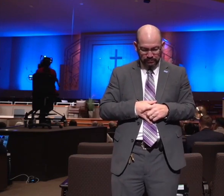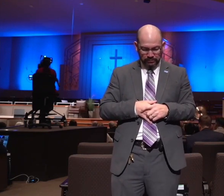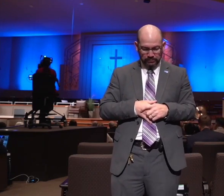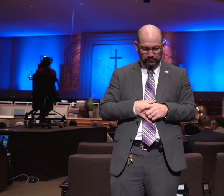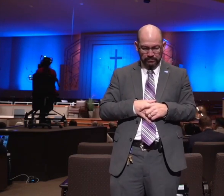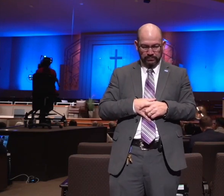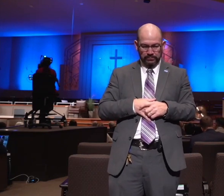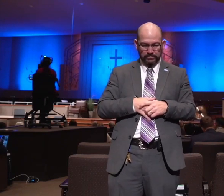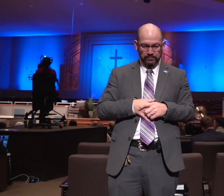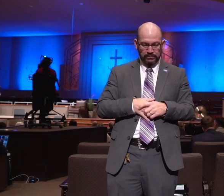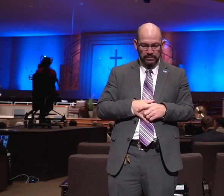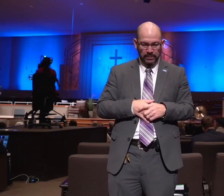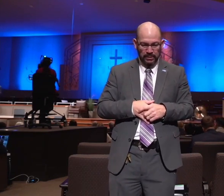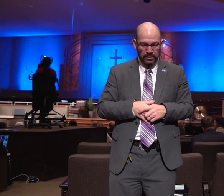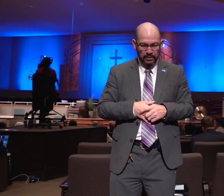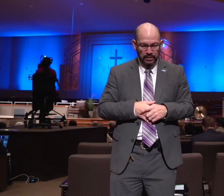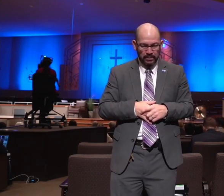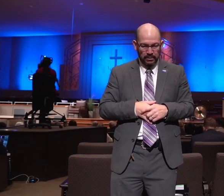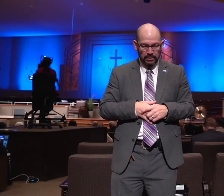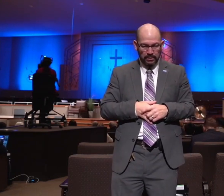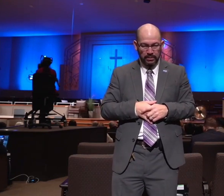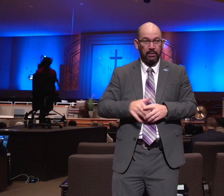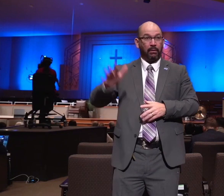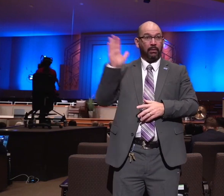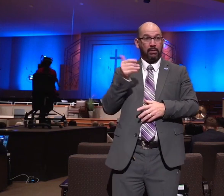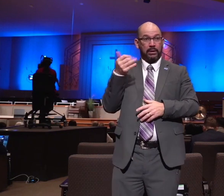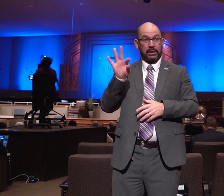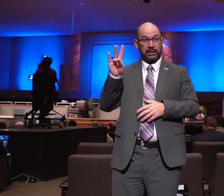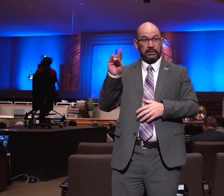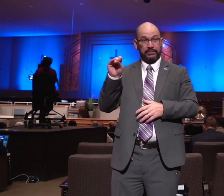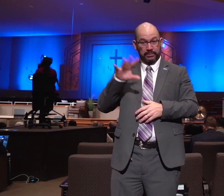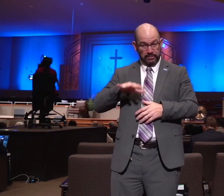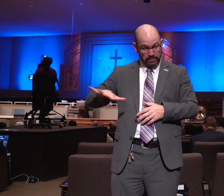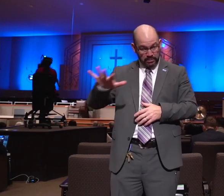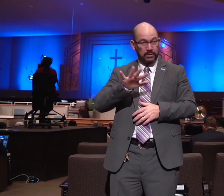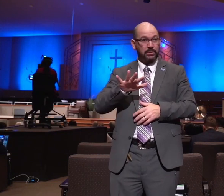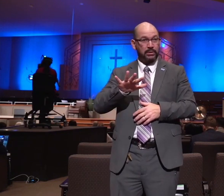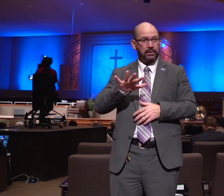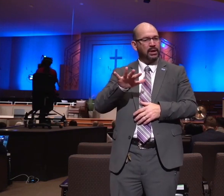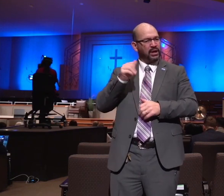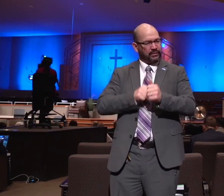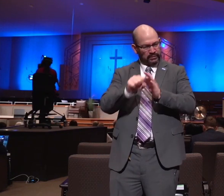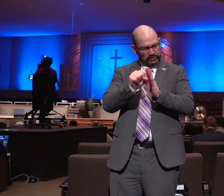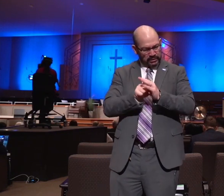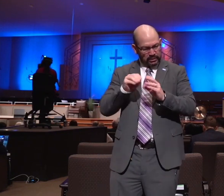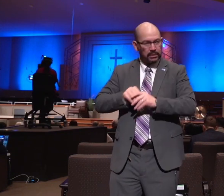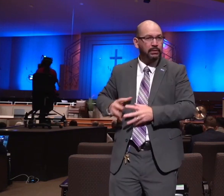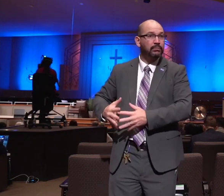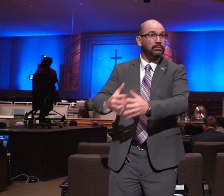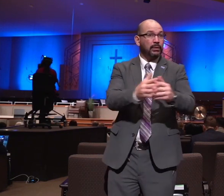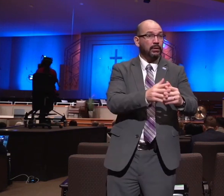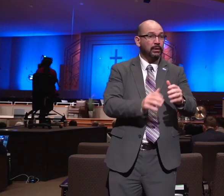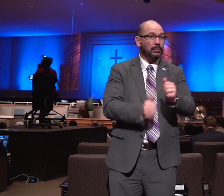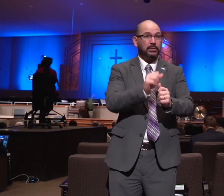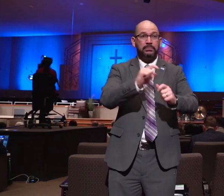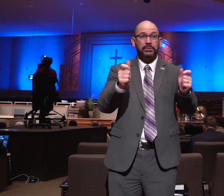you know in the 70s in virtually every state in America the